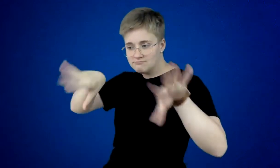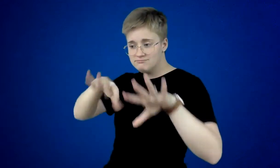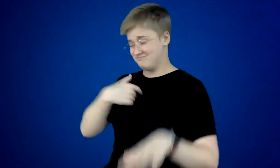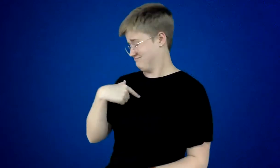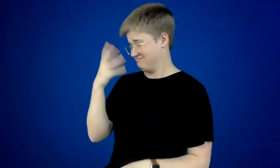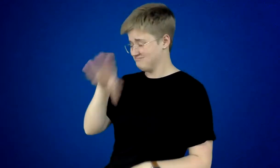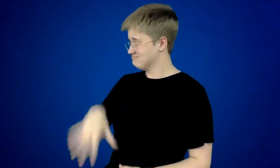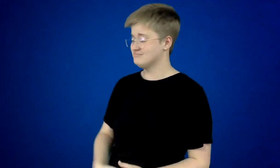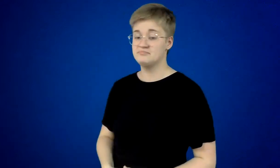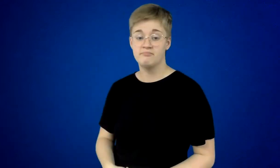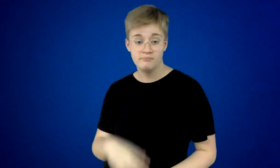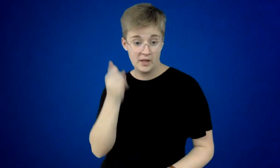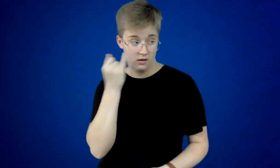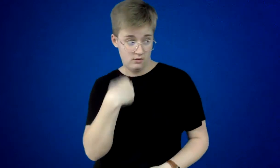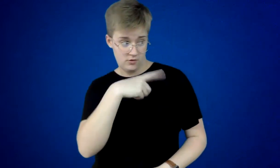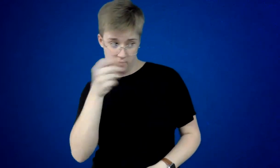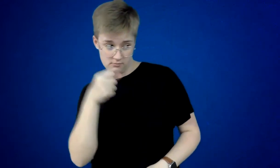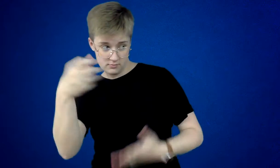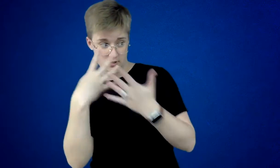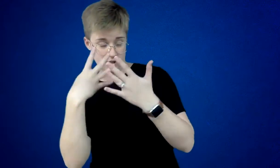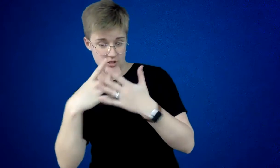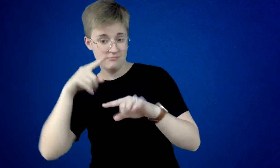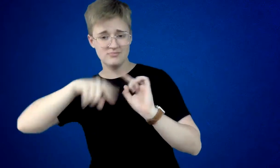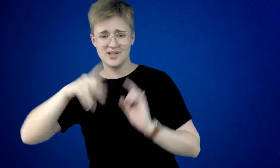“If we’re in jail, we won’t get to see the tiger,” said Rob.